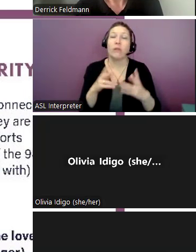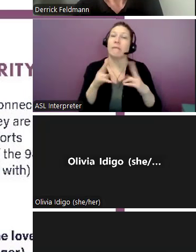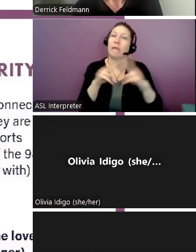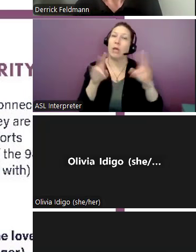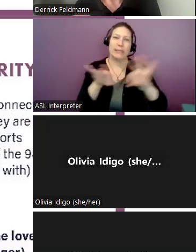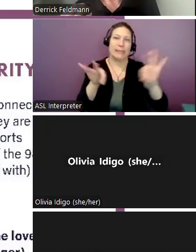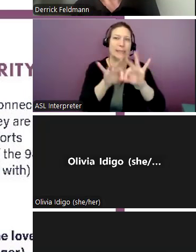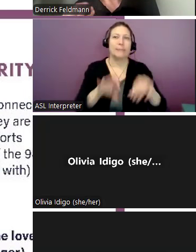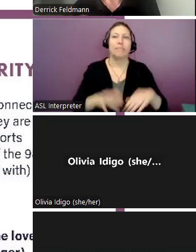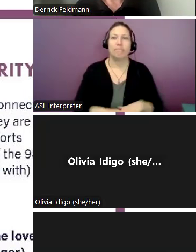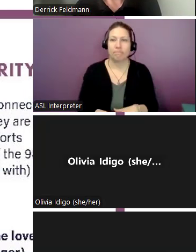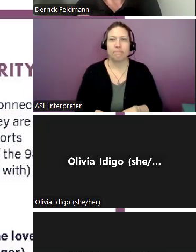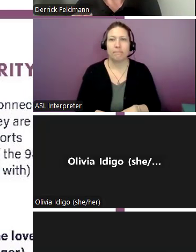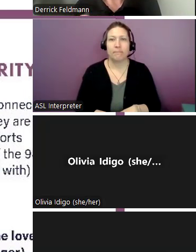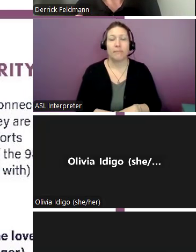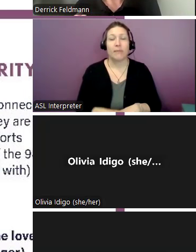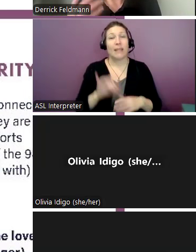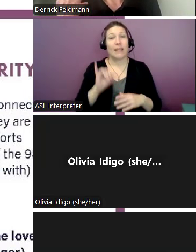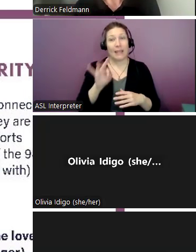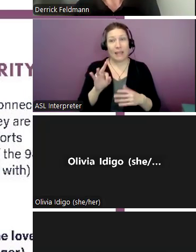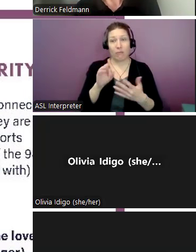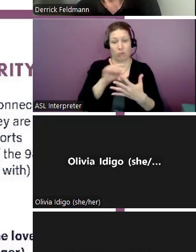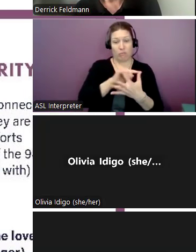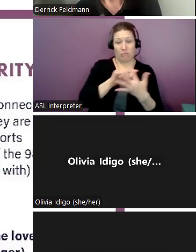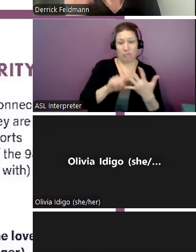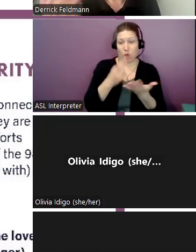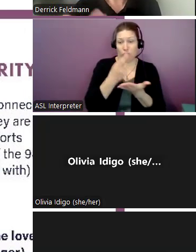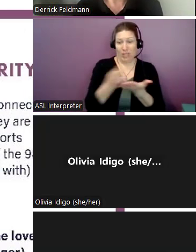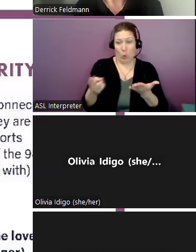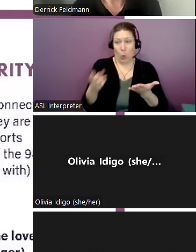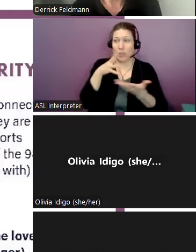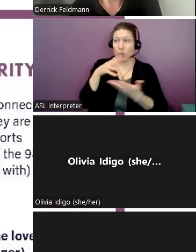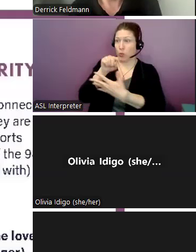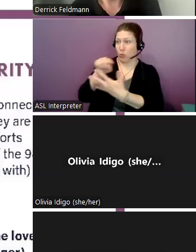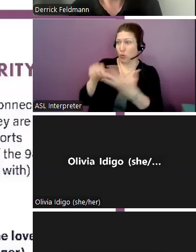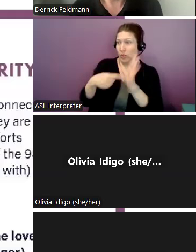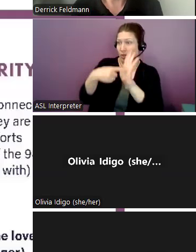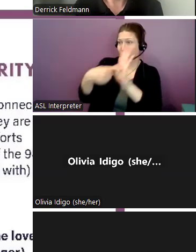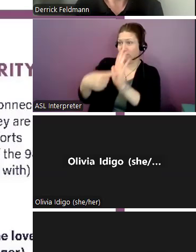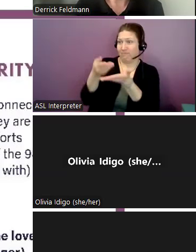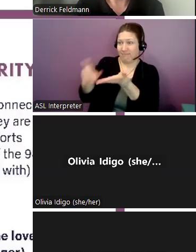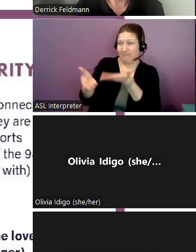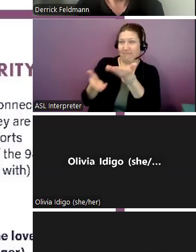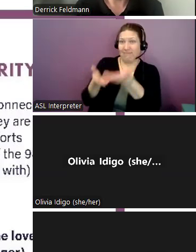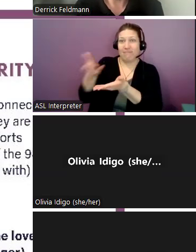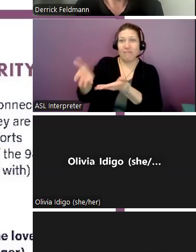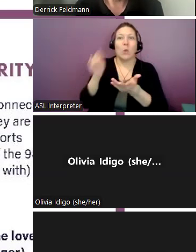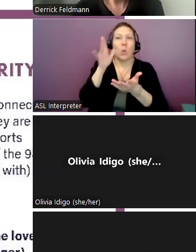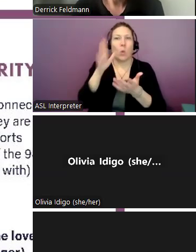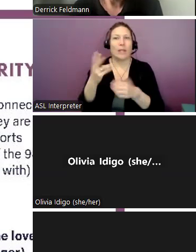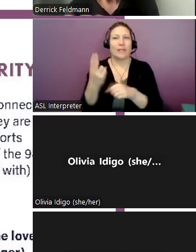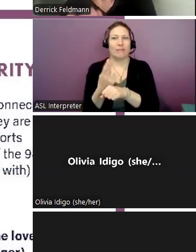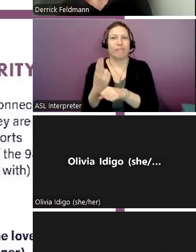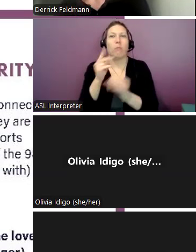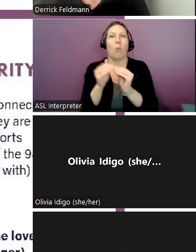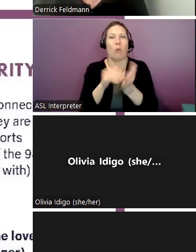The more resources you can support and build that confidence, the more we'll see some of that usage increase too as well.